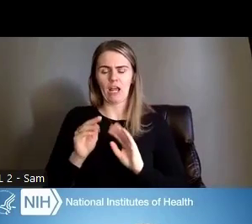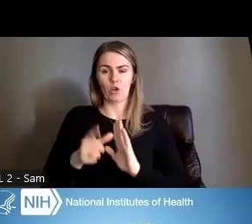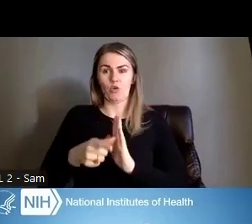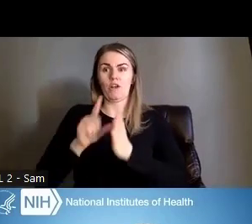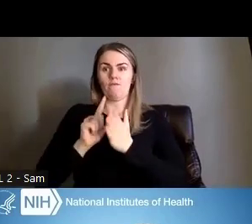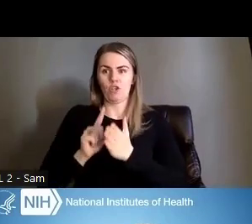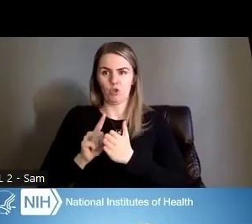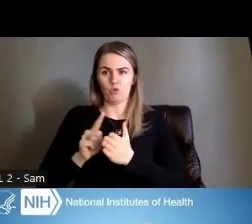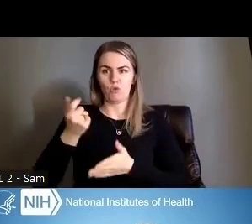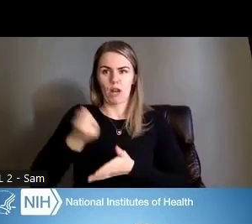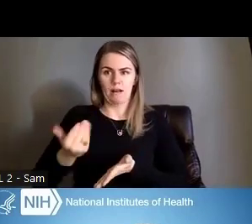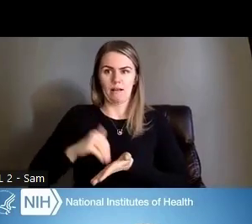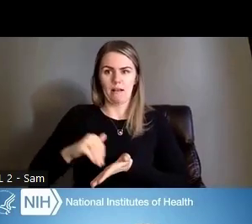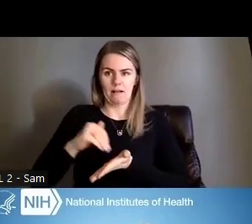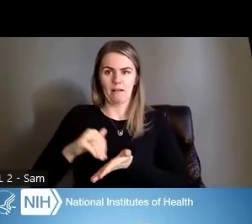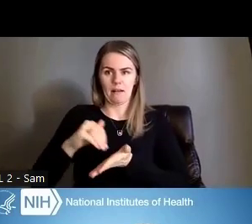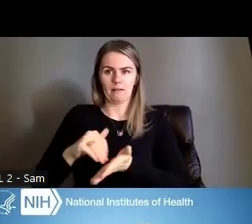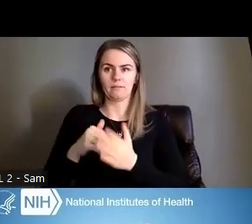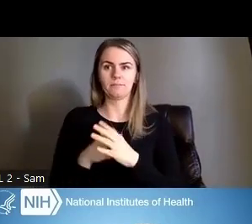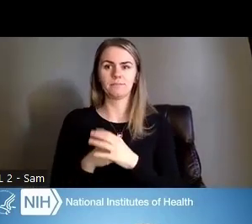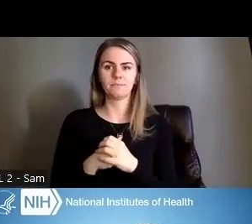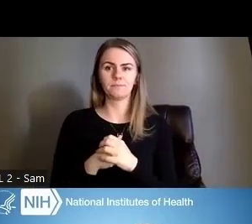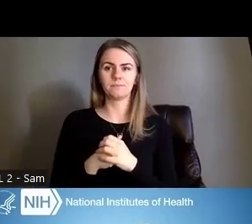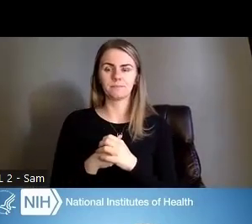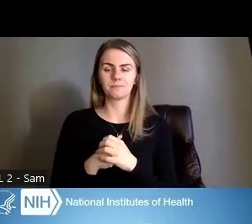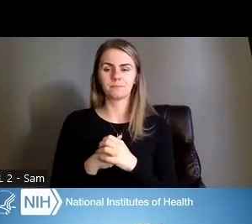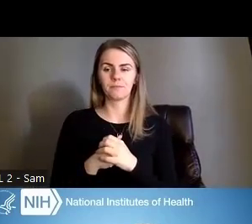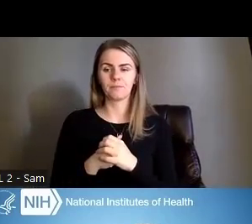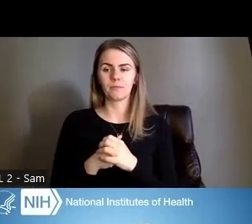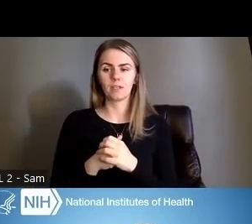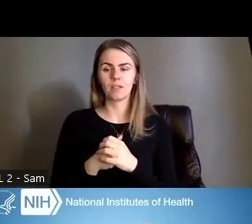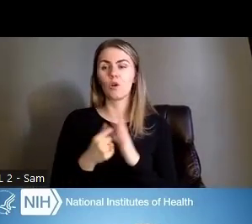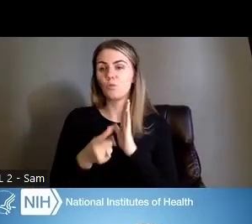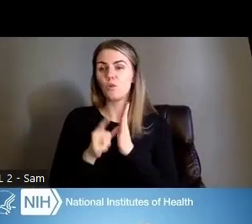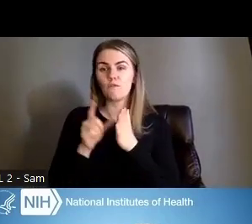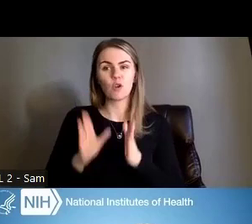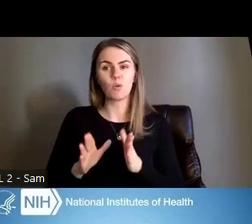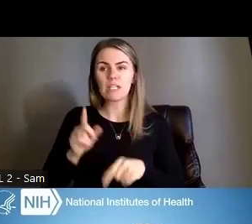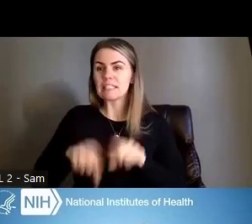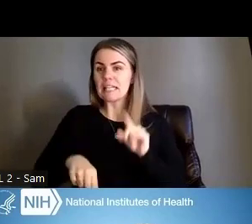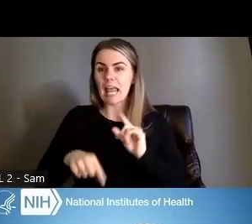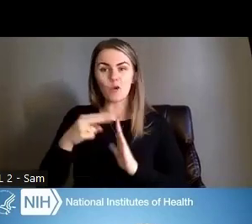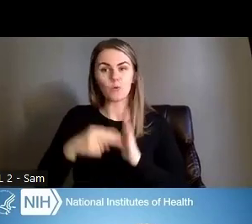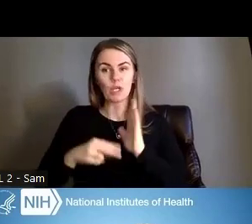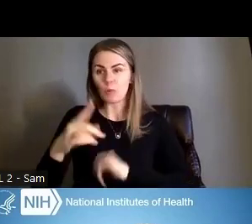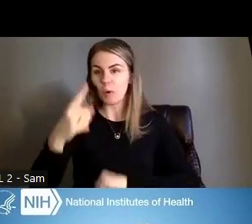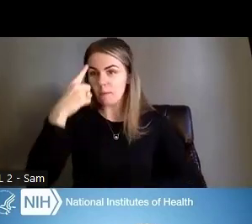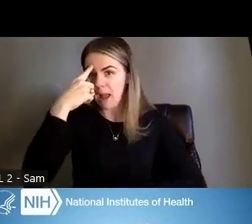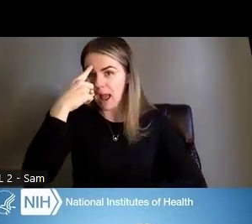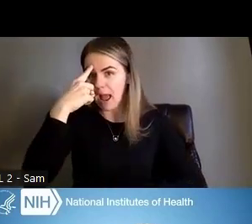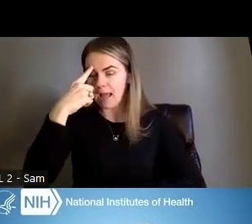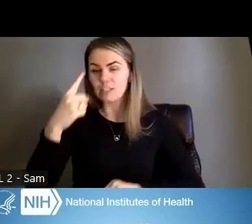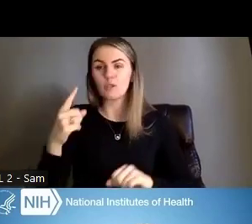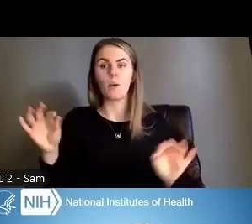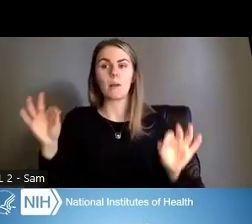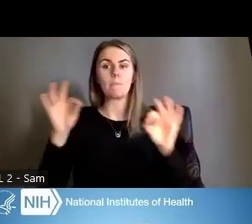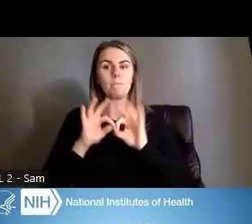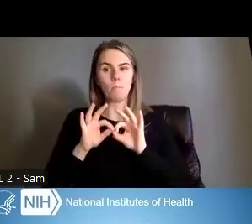It's not clear, right? And it's people .. . The reviewers can't read your mind, and they don't know what you don't tell them very explicitly.